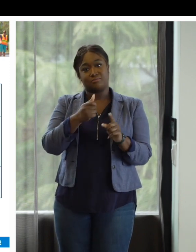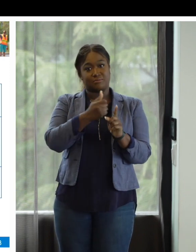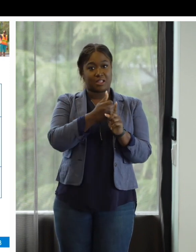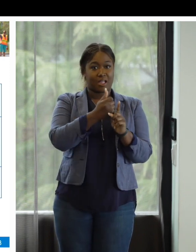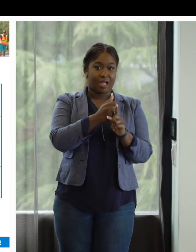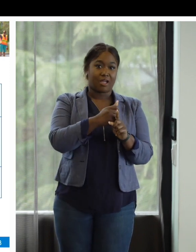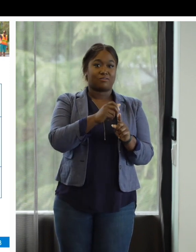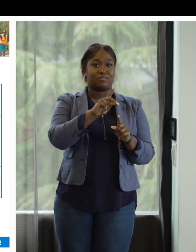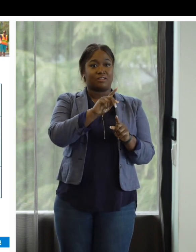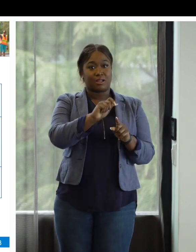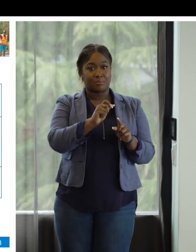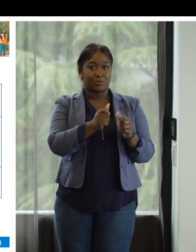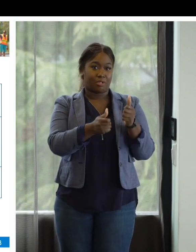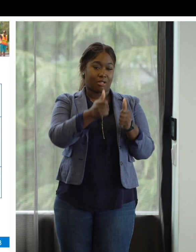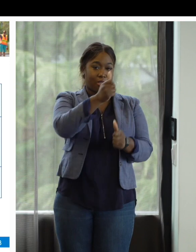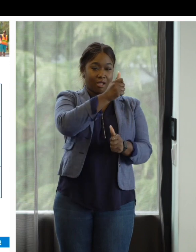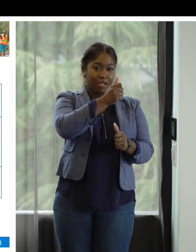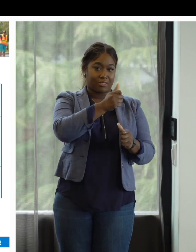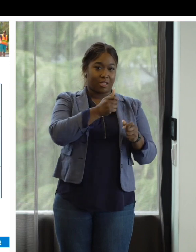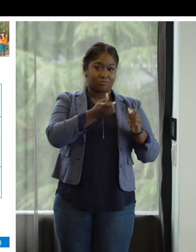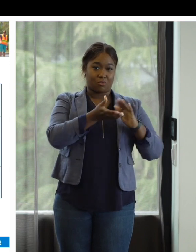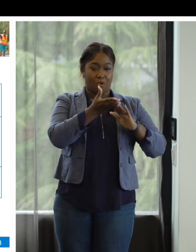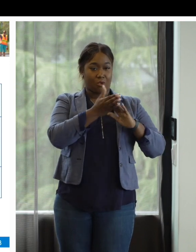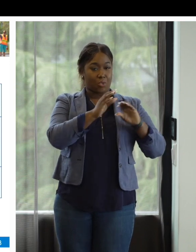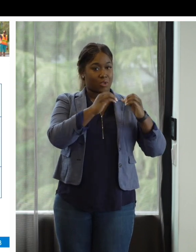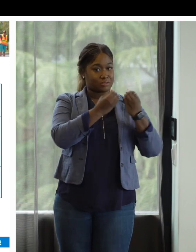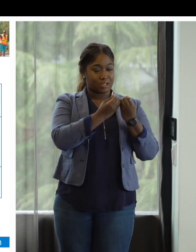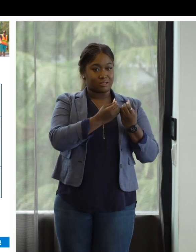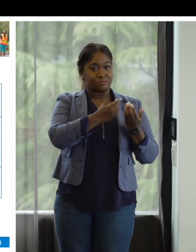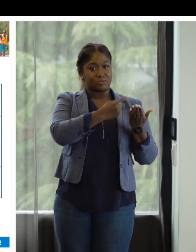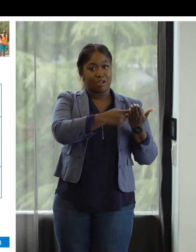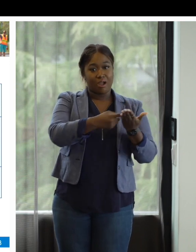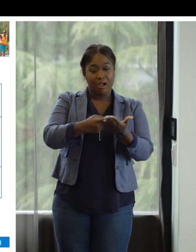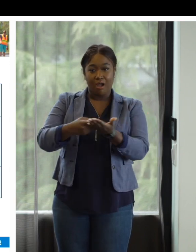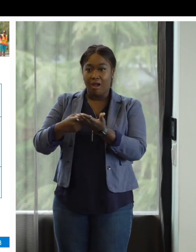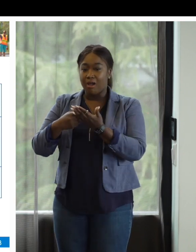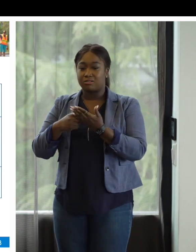talked to bike advocates and we talked to pedestrian